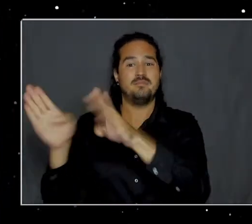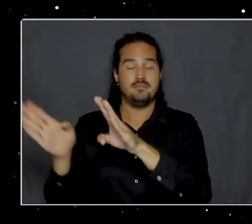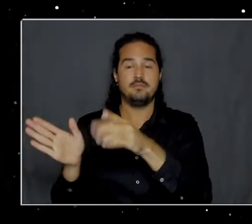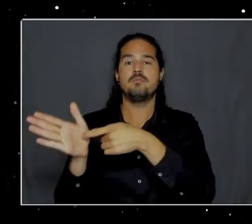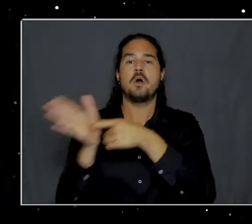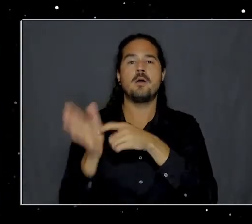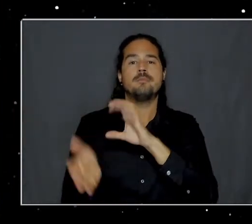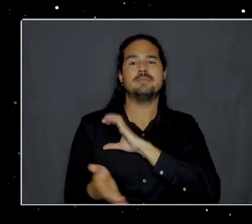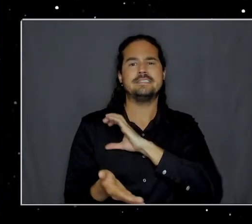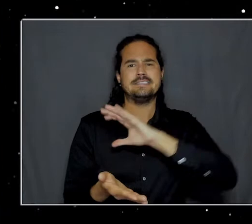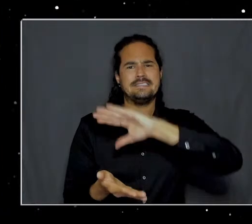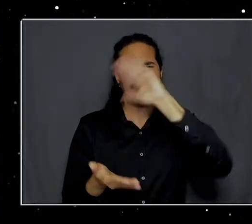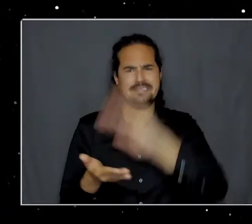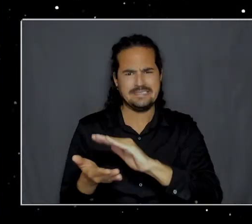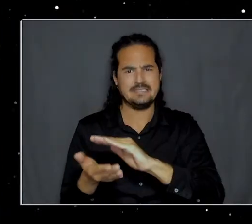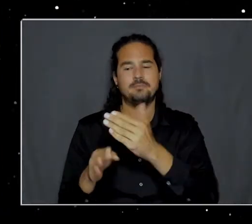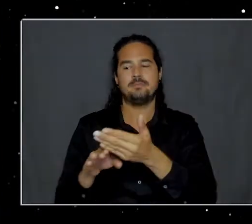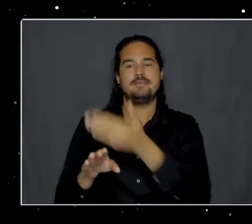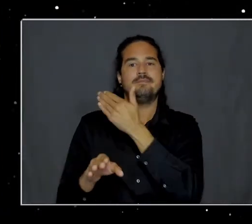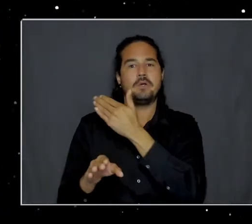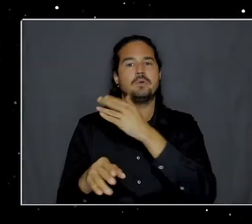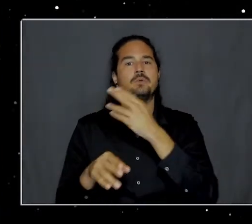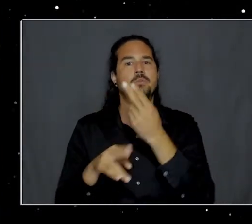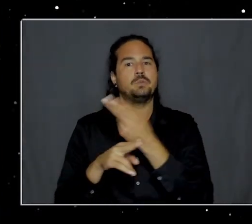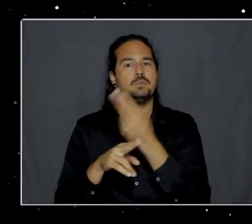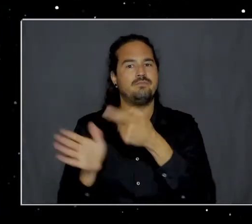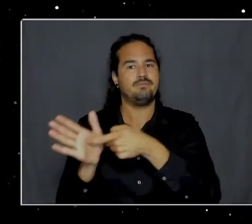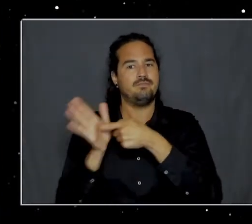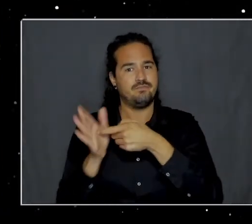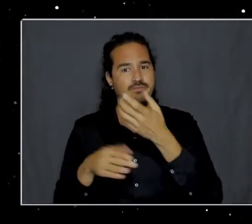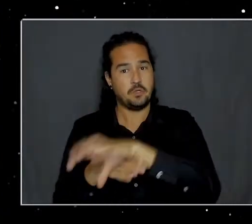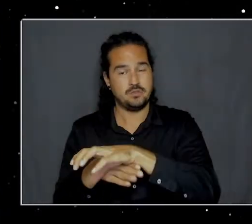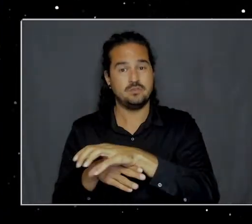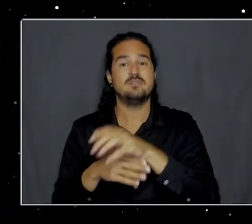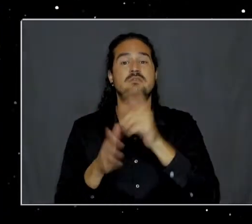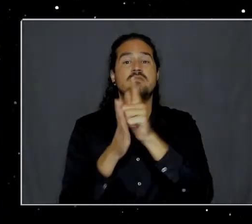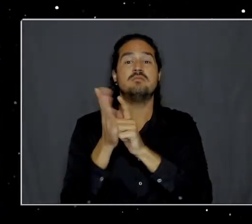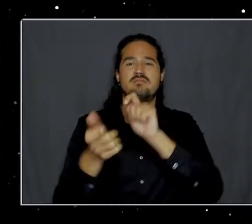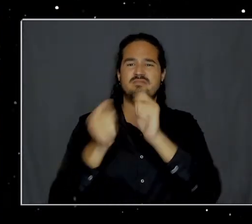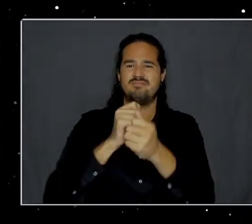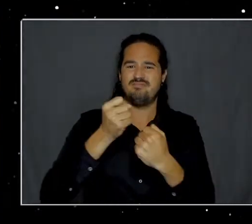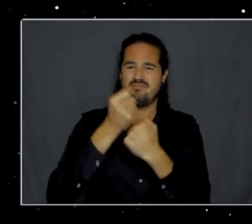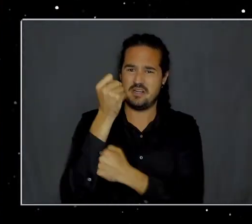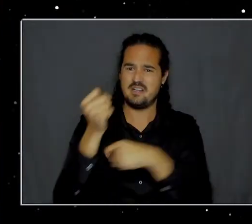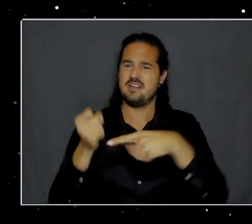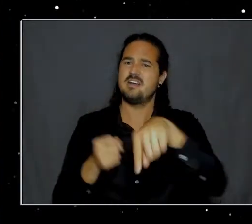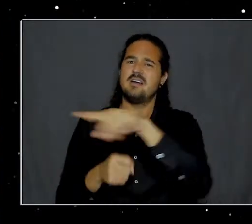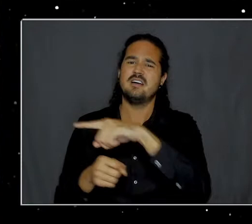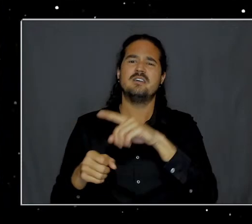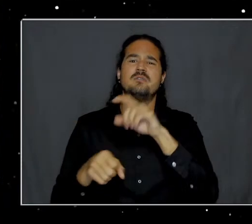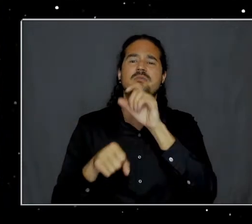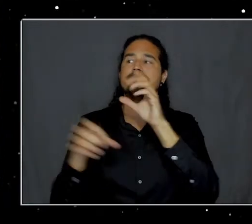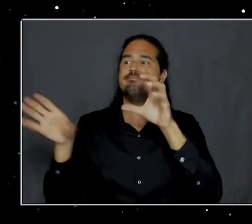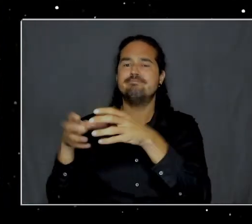REQUIRED POLICE TO DEESCALATE BEFORE USING FORCE. THESE LAWS ARE TRANSFORMATIVE